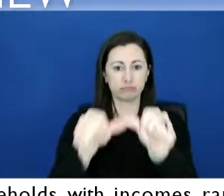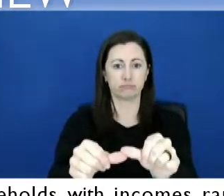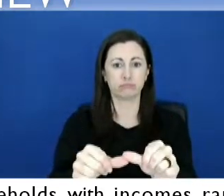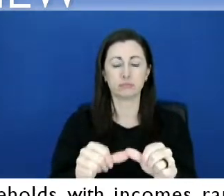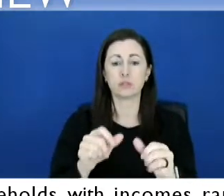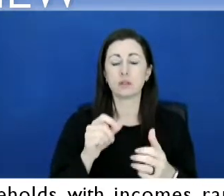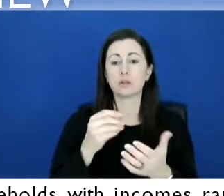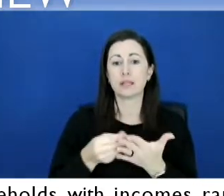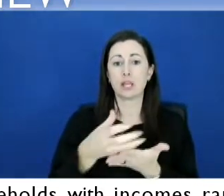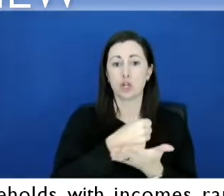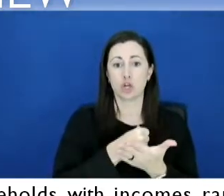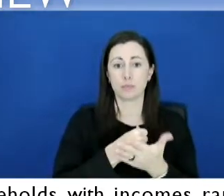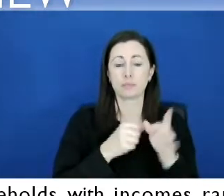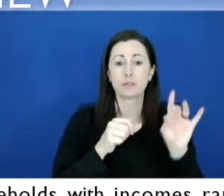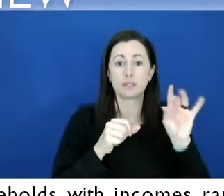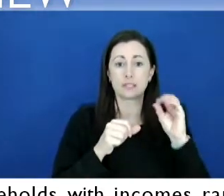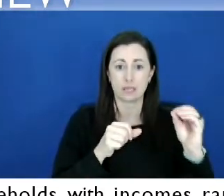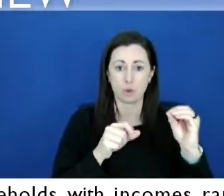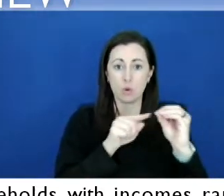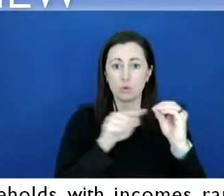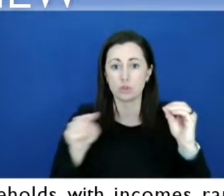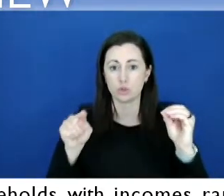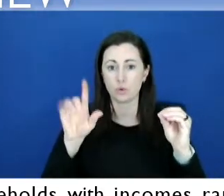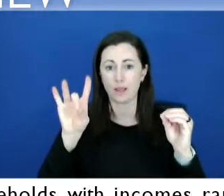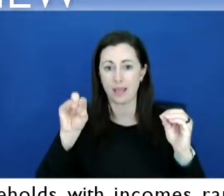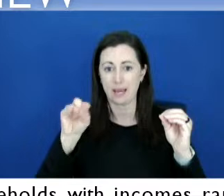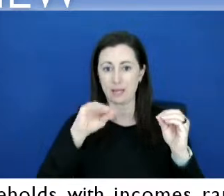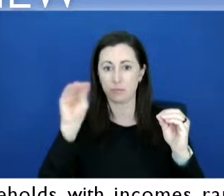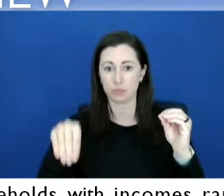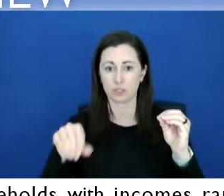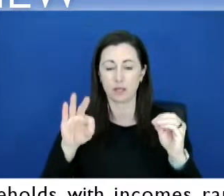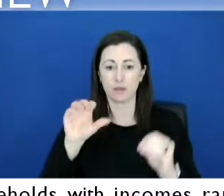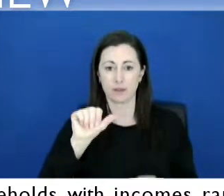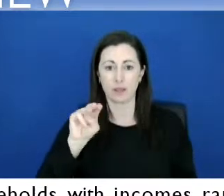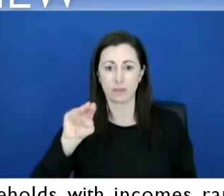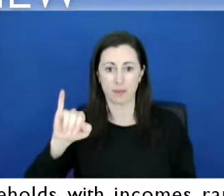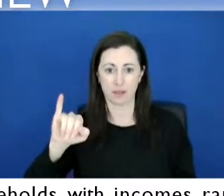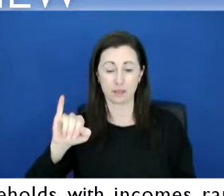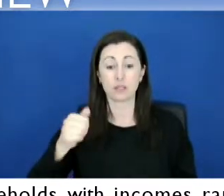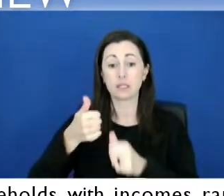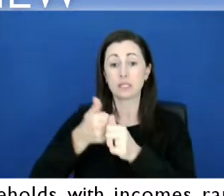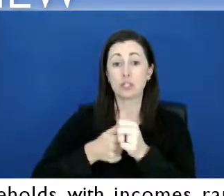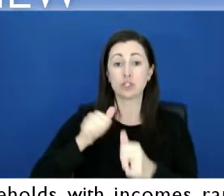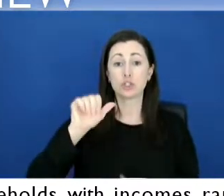ENSURING THAT RENT